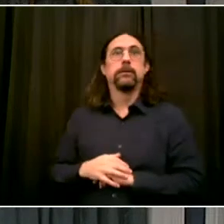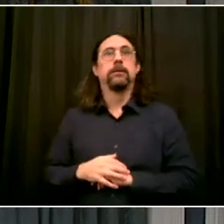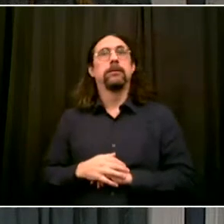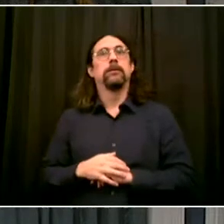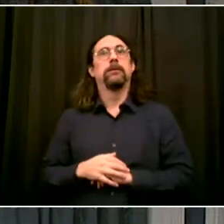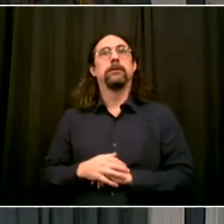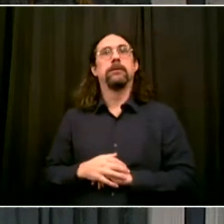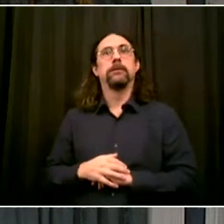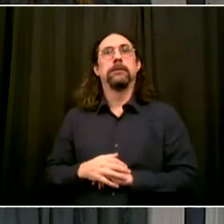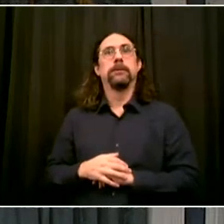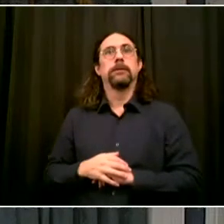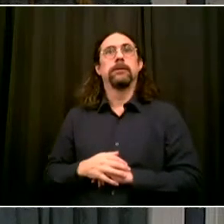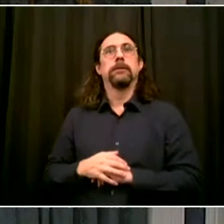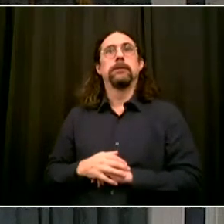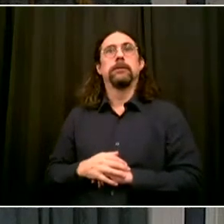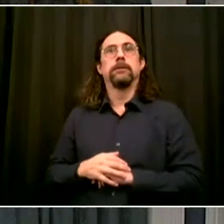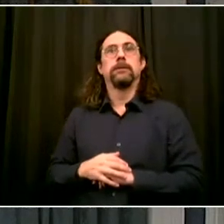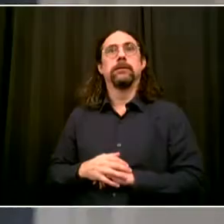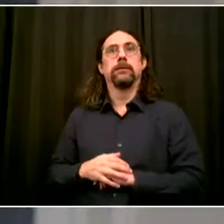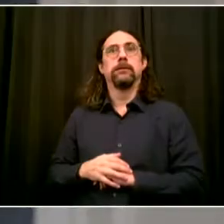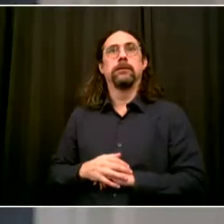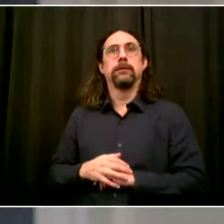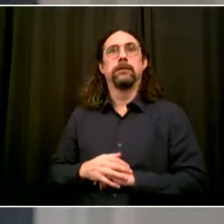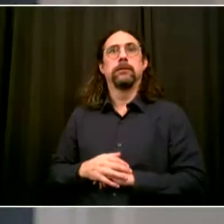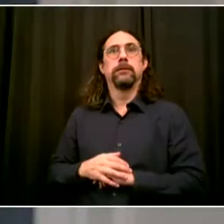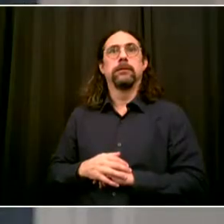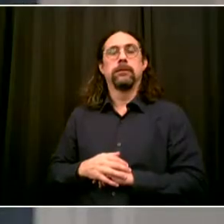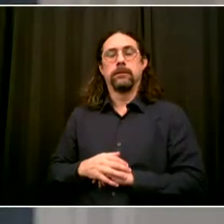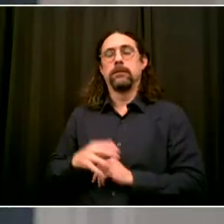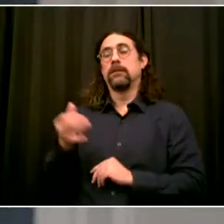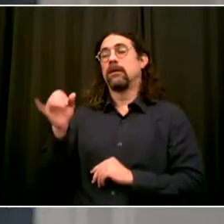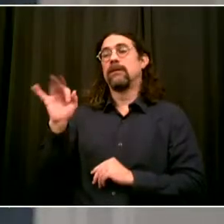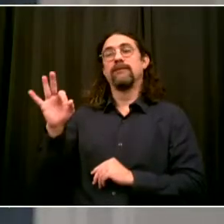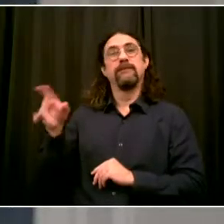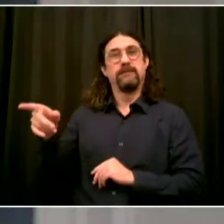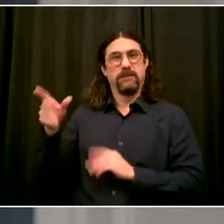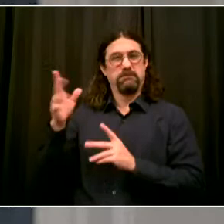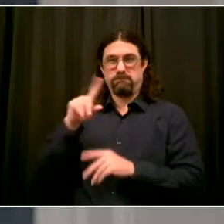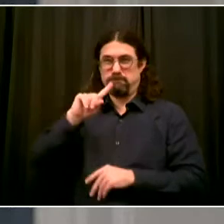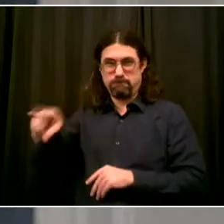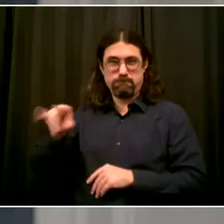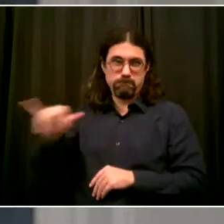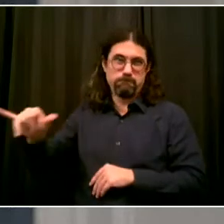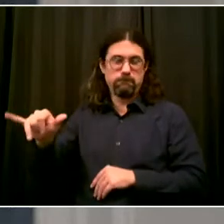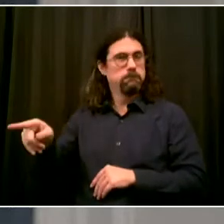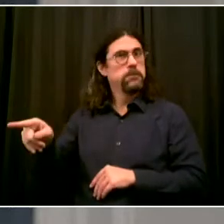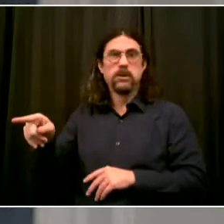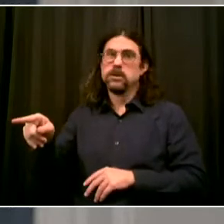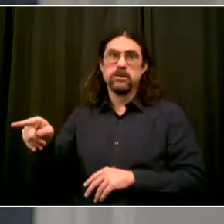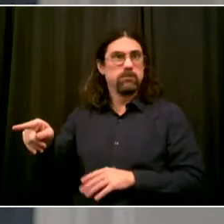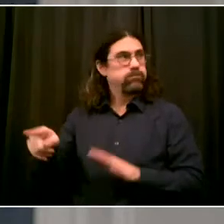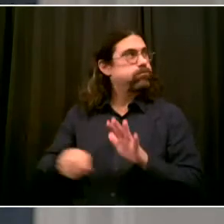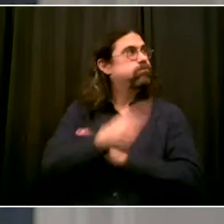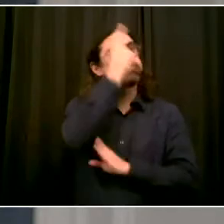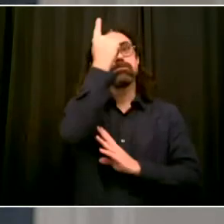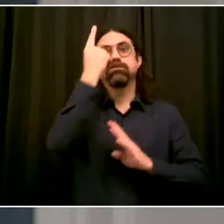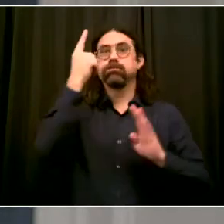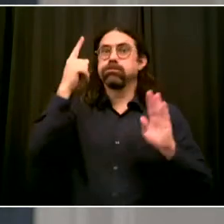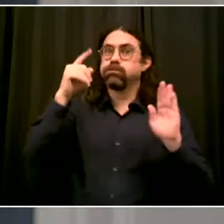CIVIL ACTION. BUT WE HAVE MADE ARRESTS AND CHARGED THEM WITH A MISDEMEANOR